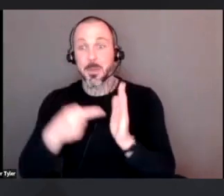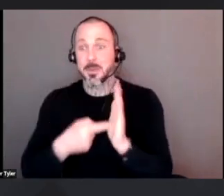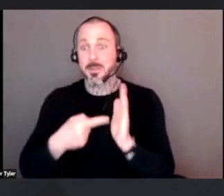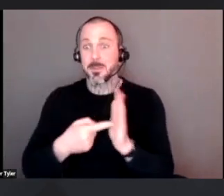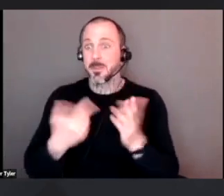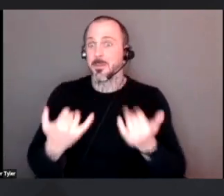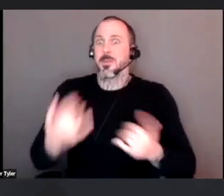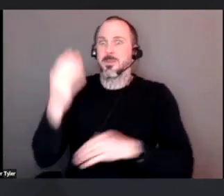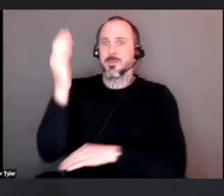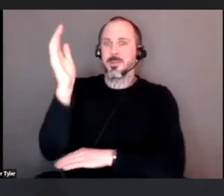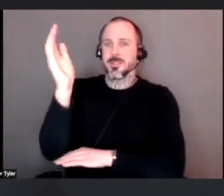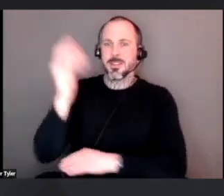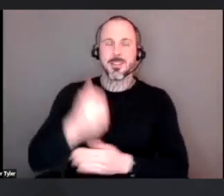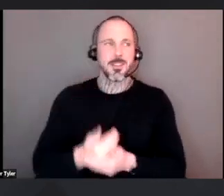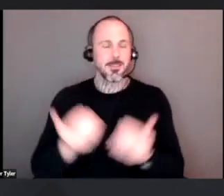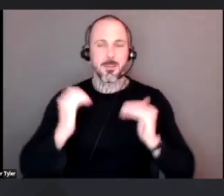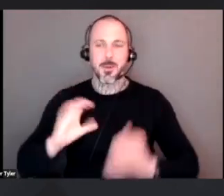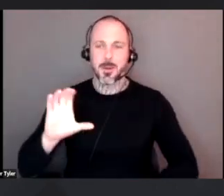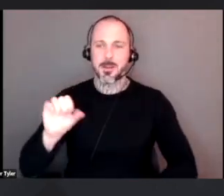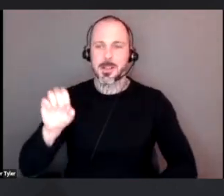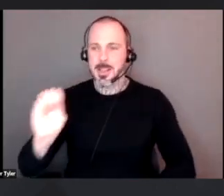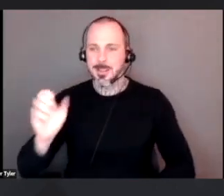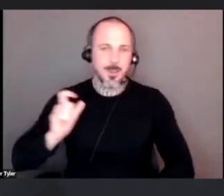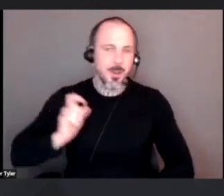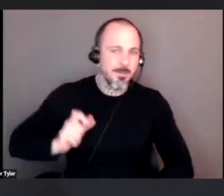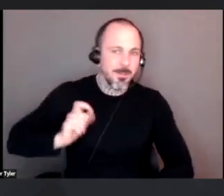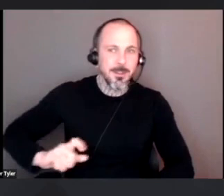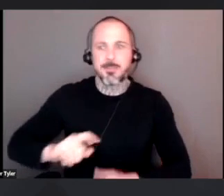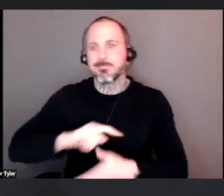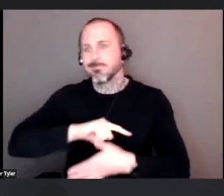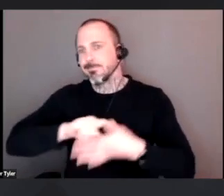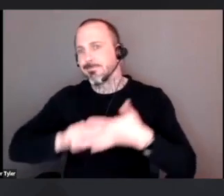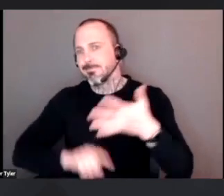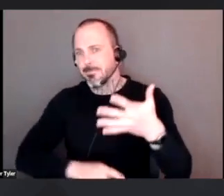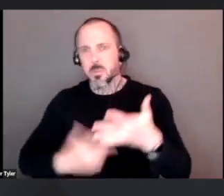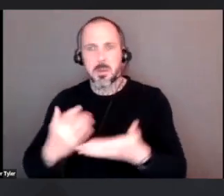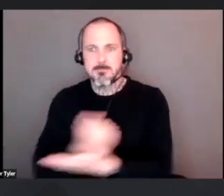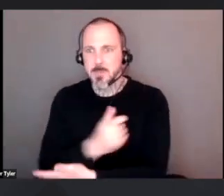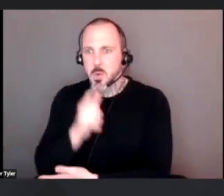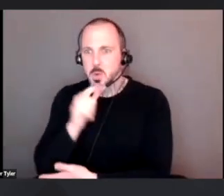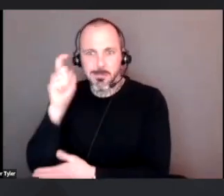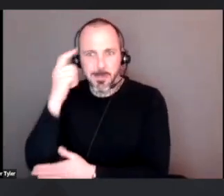Thanks so much. I have another great question. I think Tonya and Dave, you may be able to share some insights as well on these.